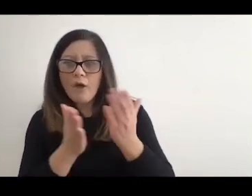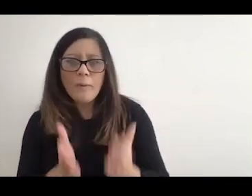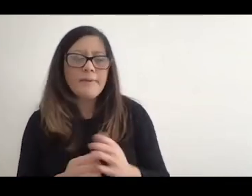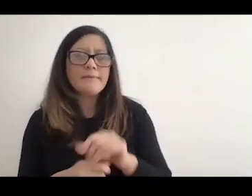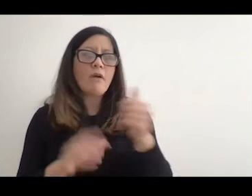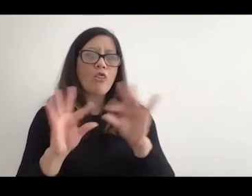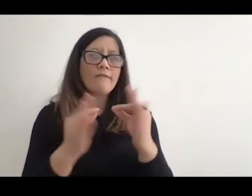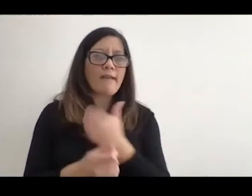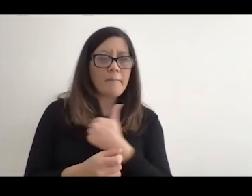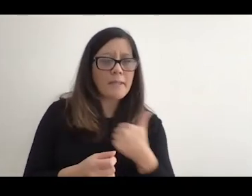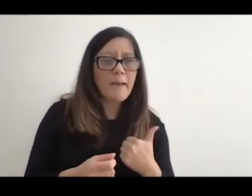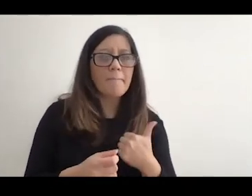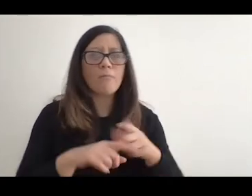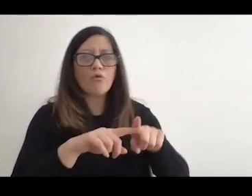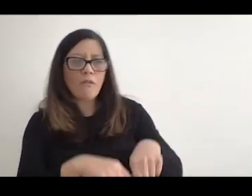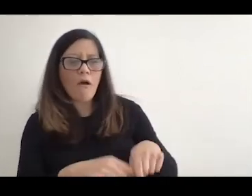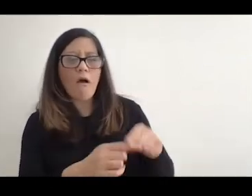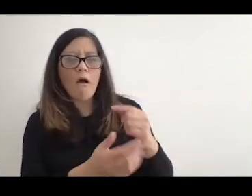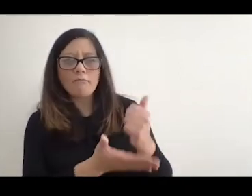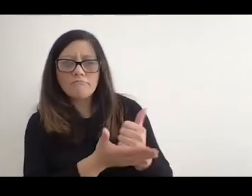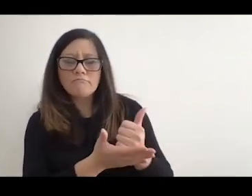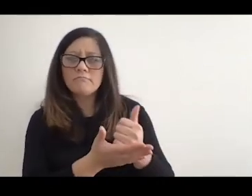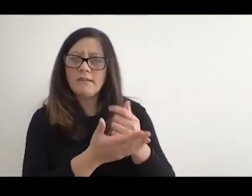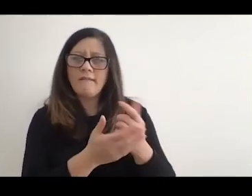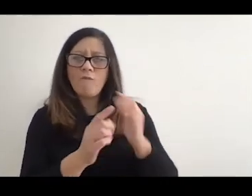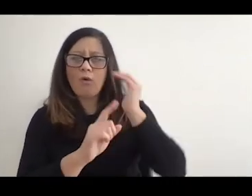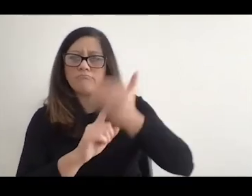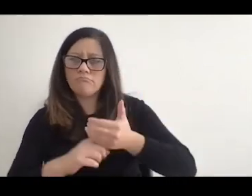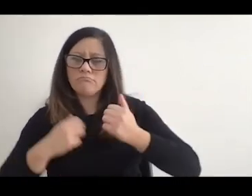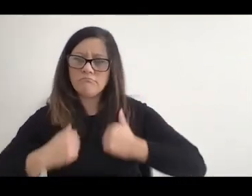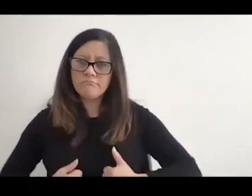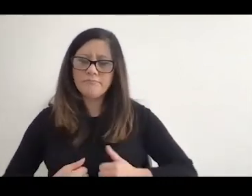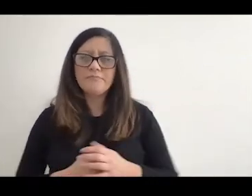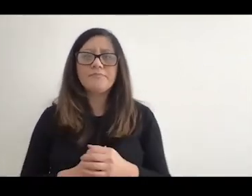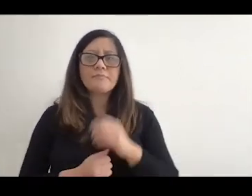need help every now and then, that term can be defined loosely.